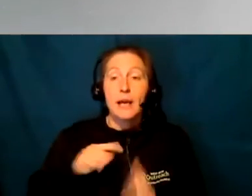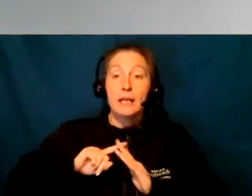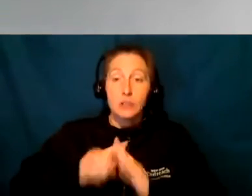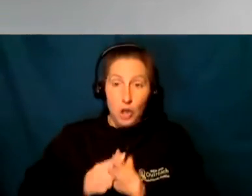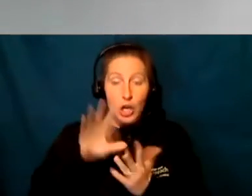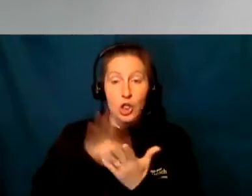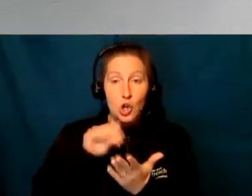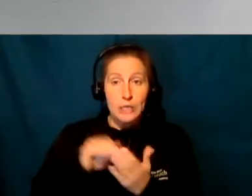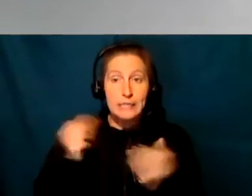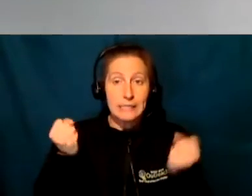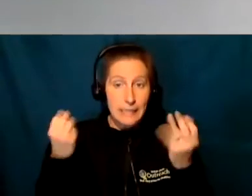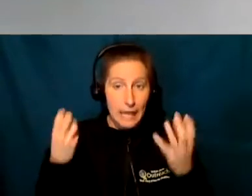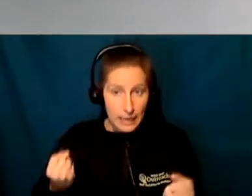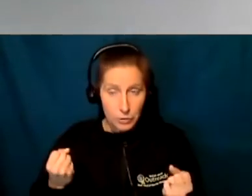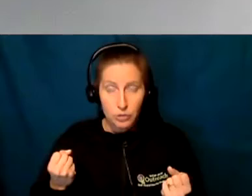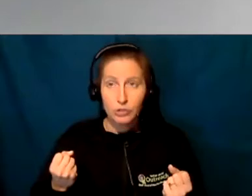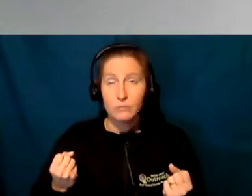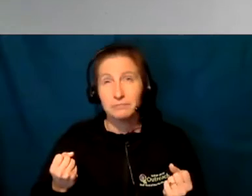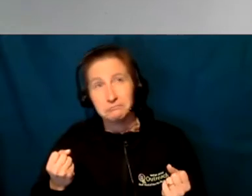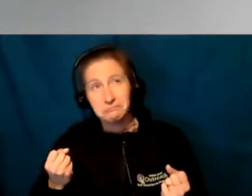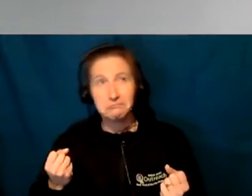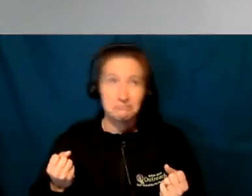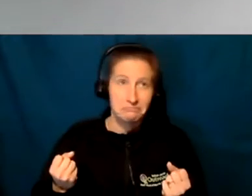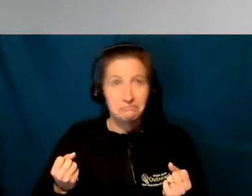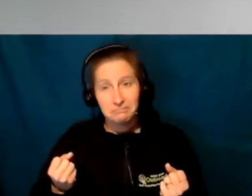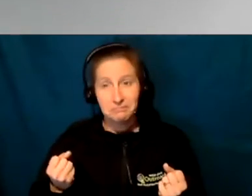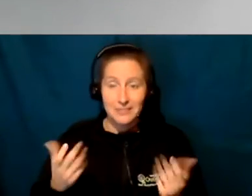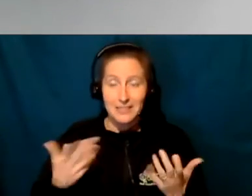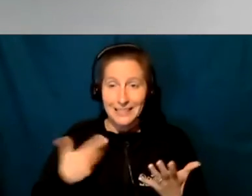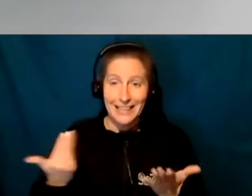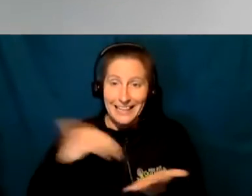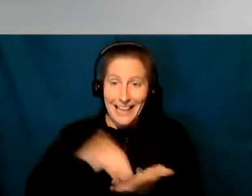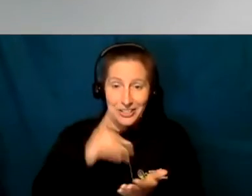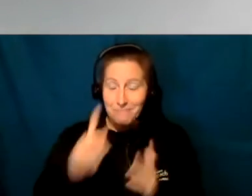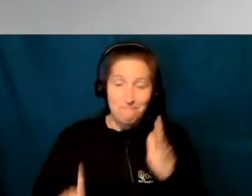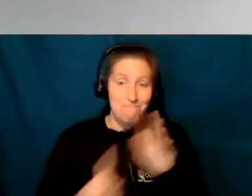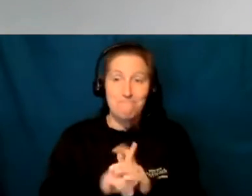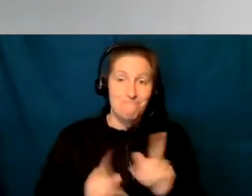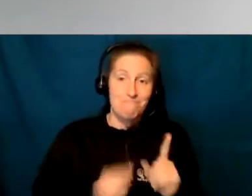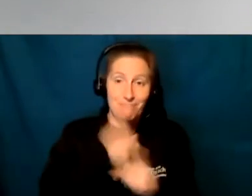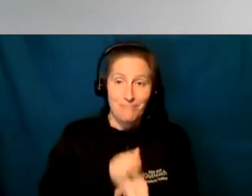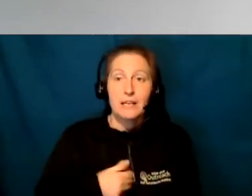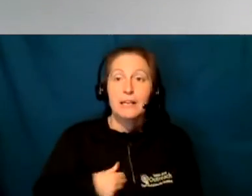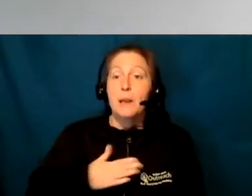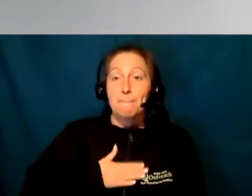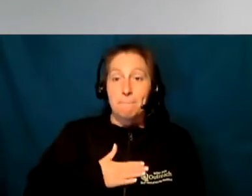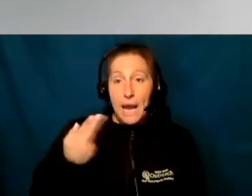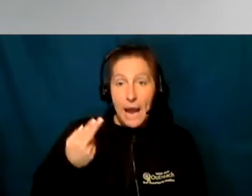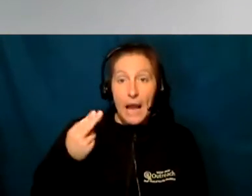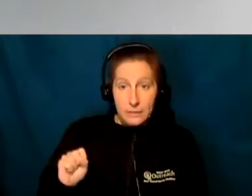again, kind of just fell into it. When I was in high school, it was offered as